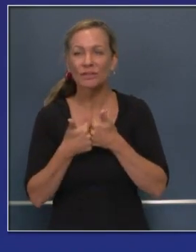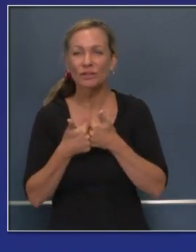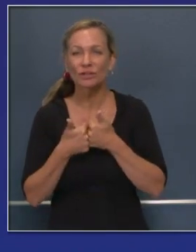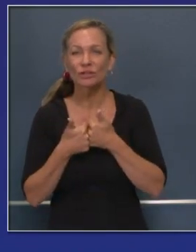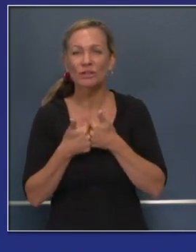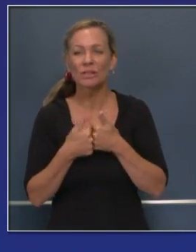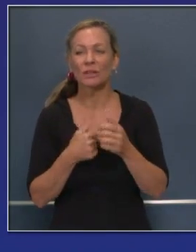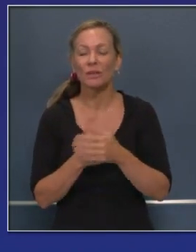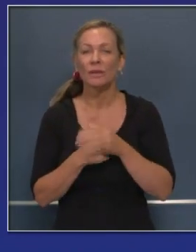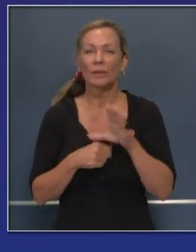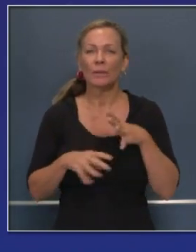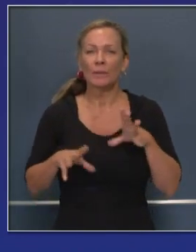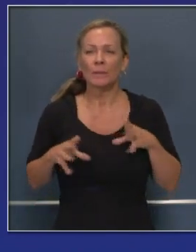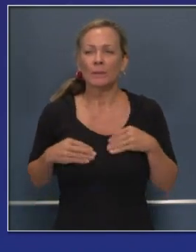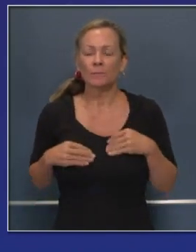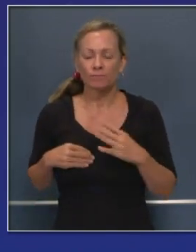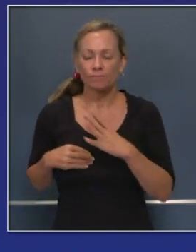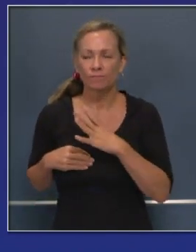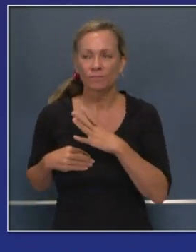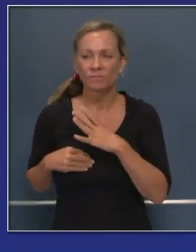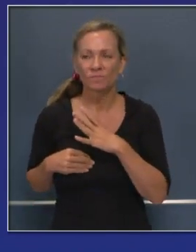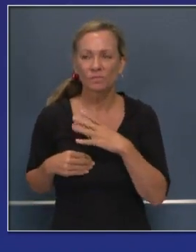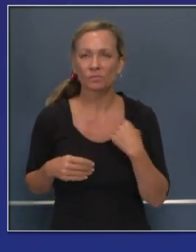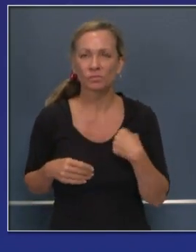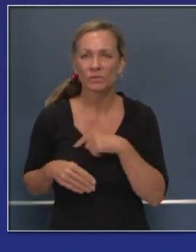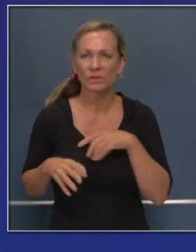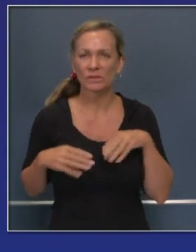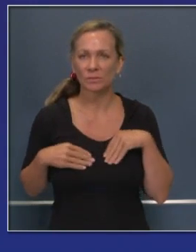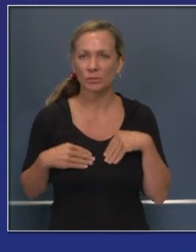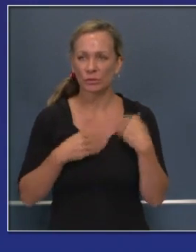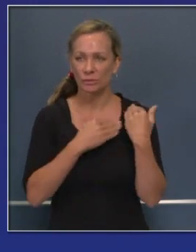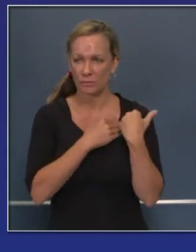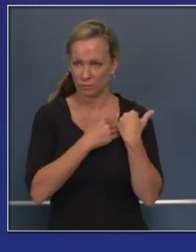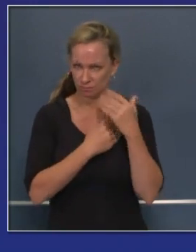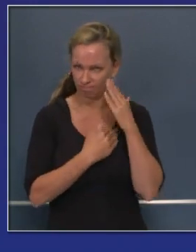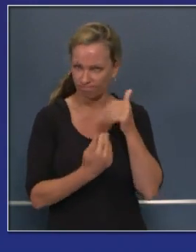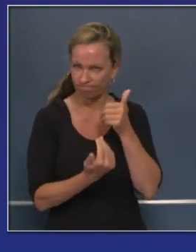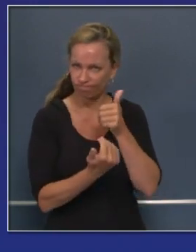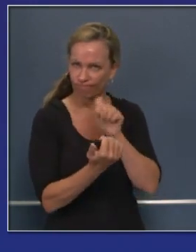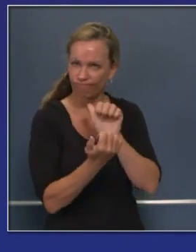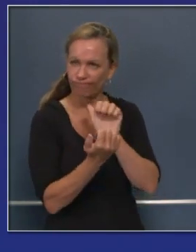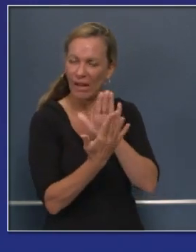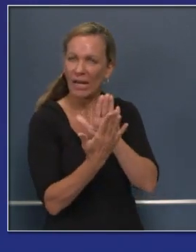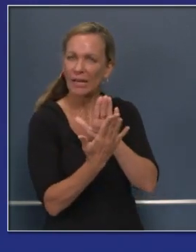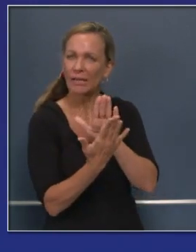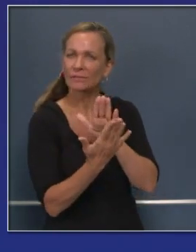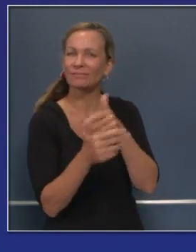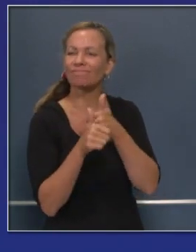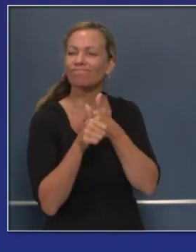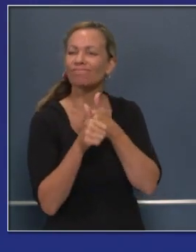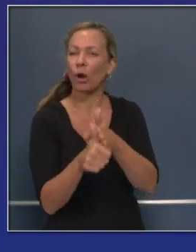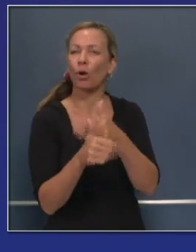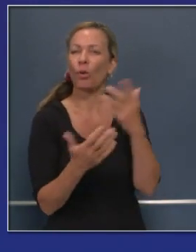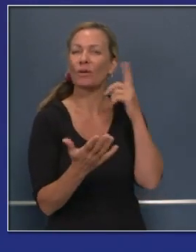THAT MAKES OUR WILDFIRE EFFORTS A LITTLE MORE CHALLENGING. BUT WE ARE UP TO THE TASK.